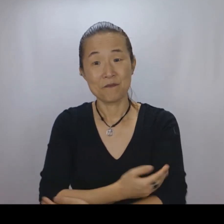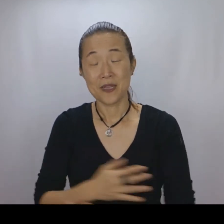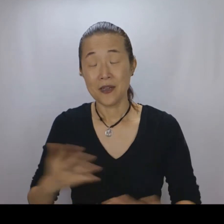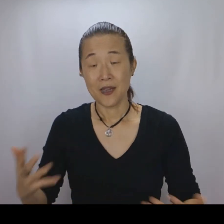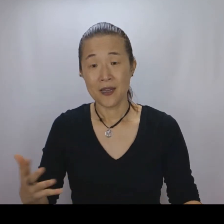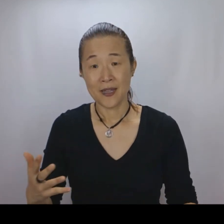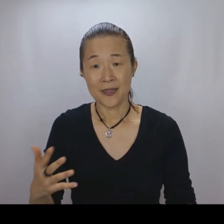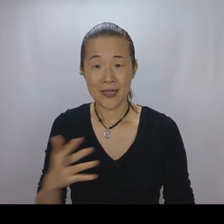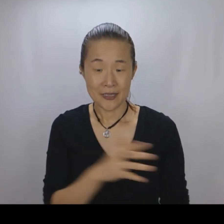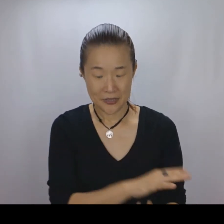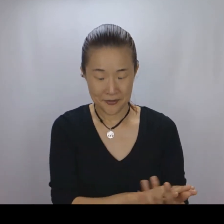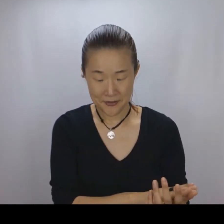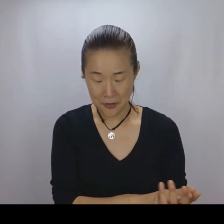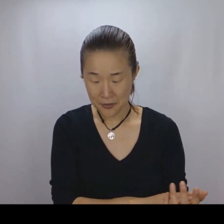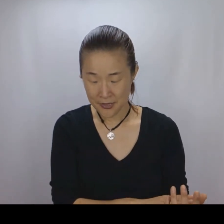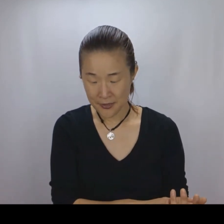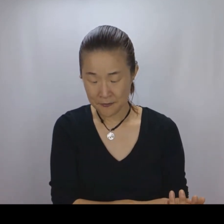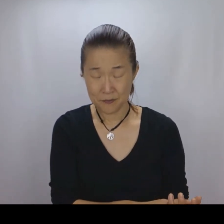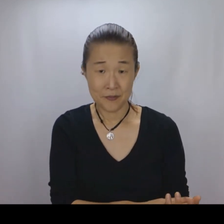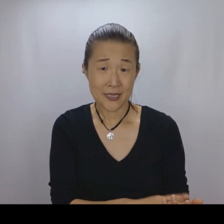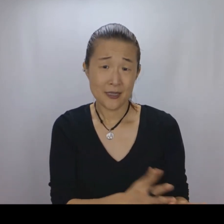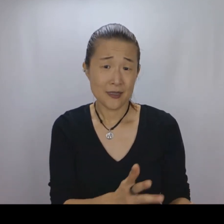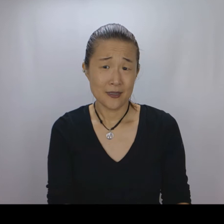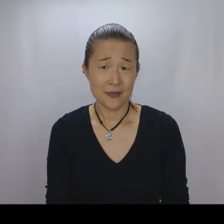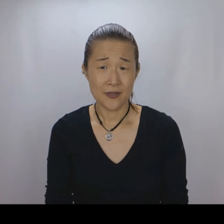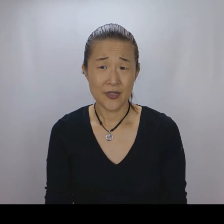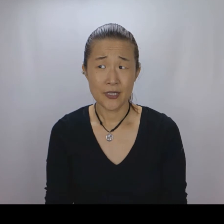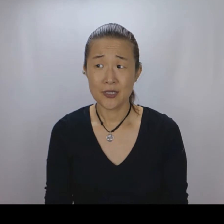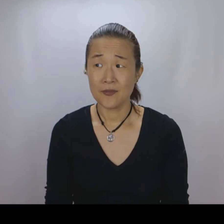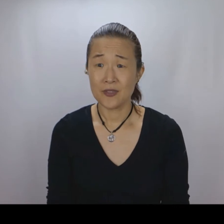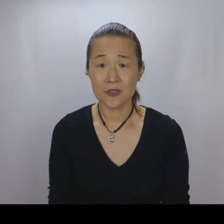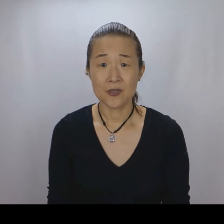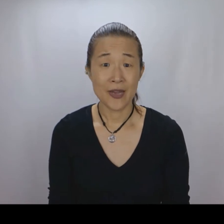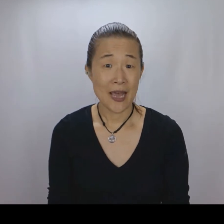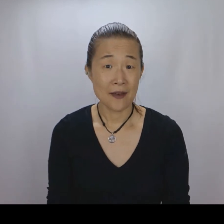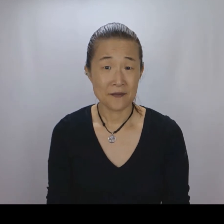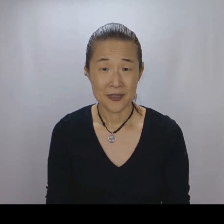And that's all the basically different ages of adults that we have.